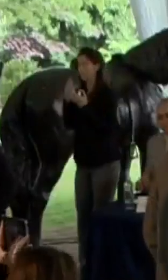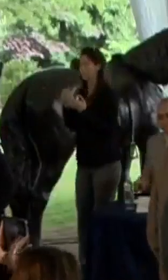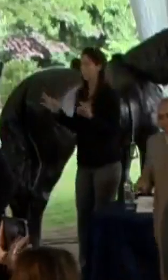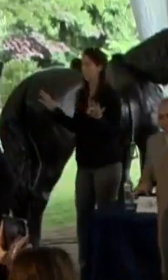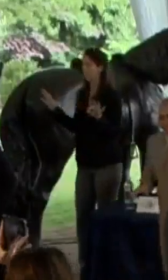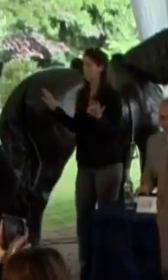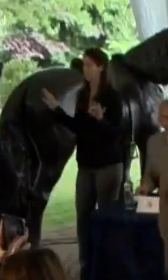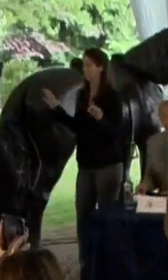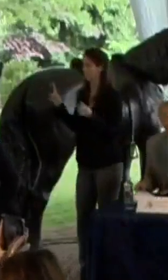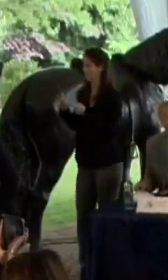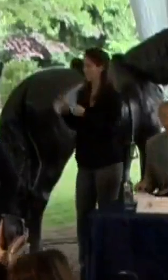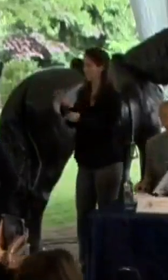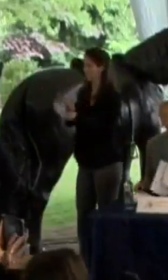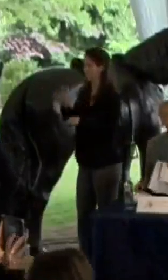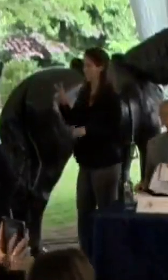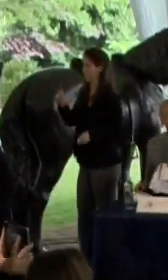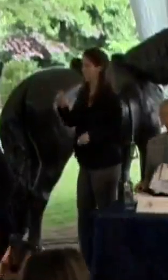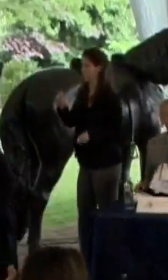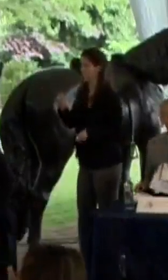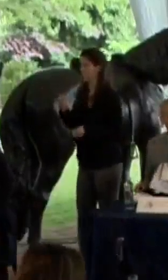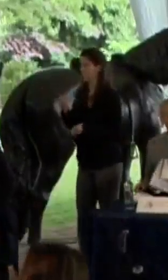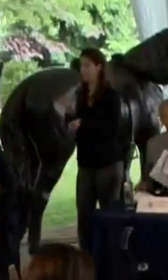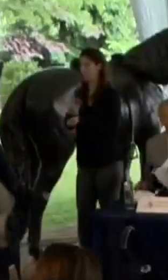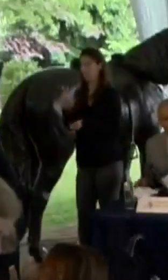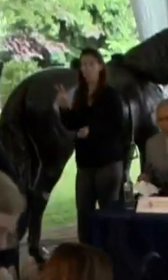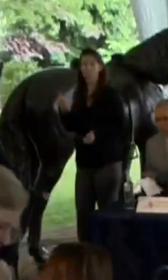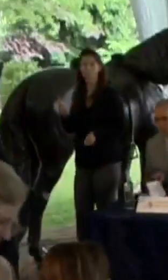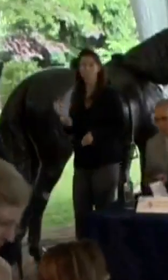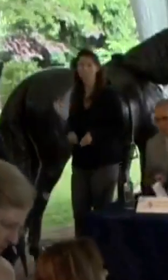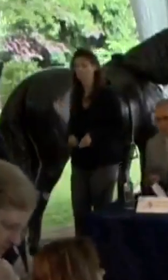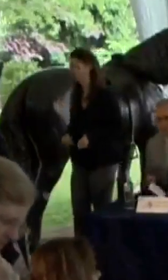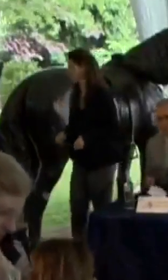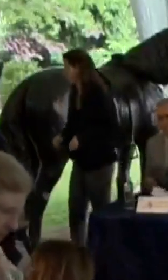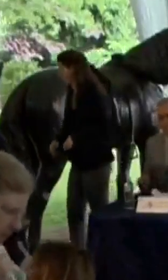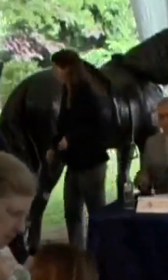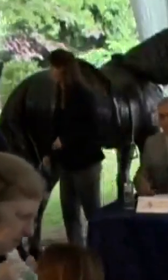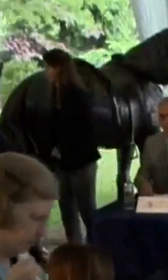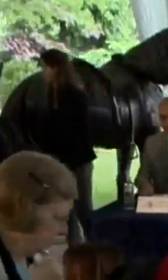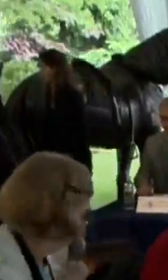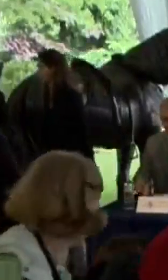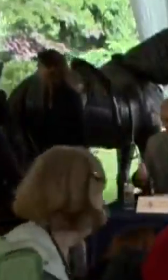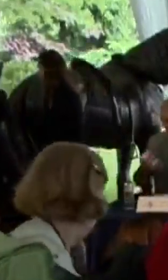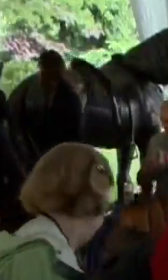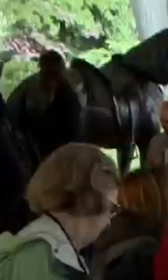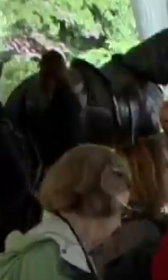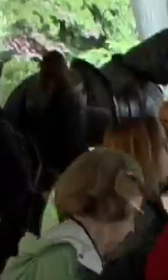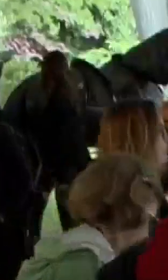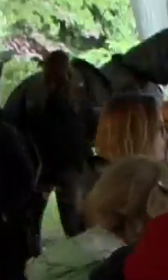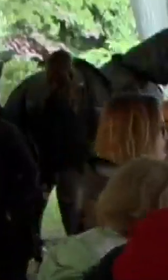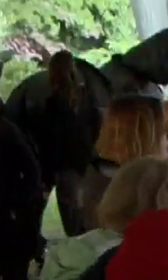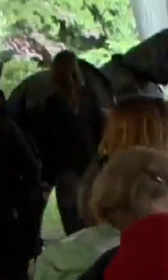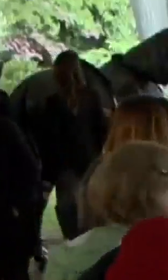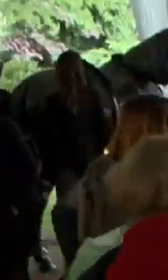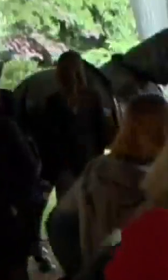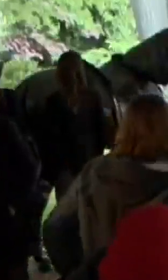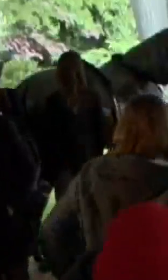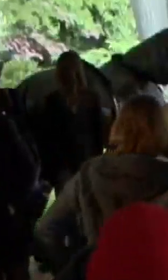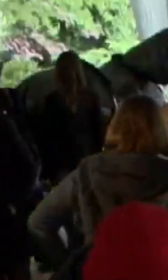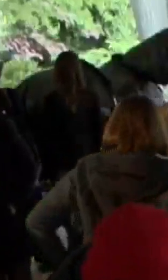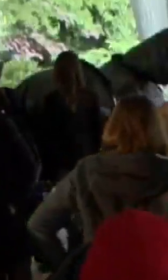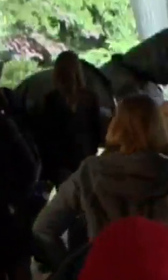IS STILL OPEN, NORA FREE UNTIL